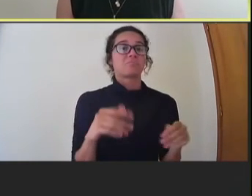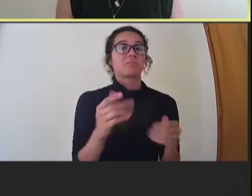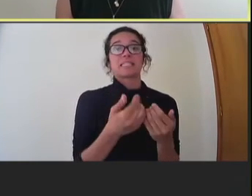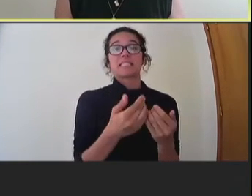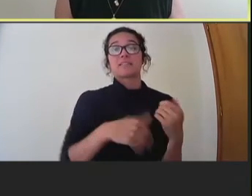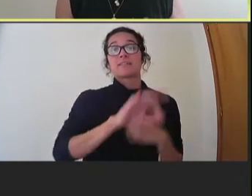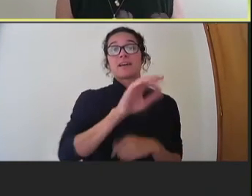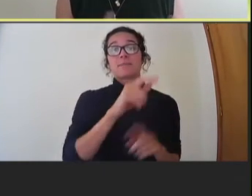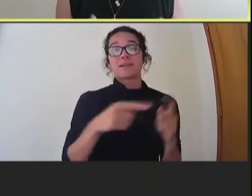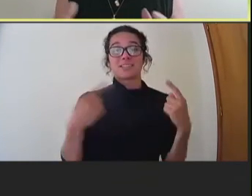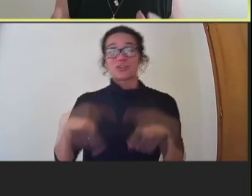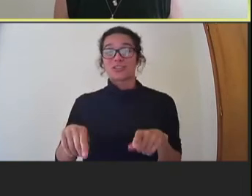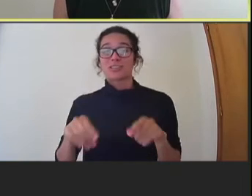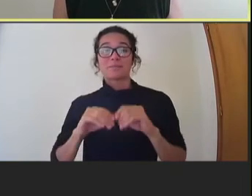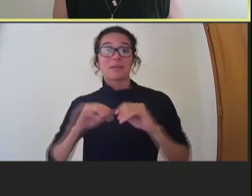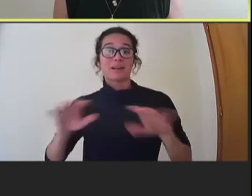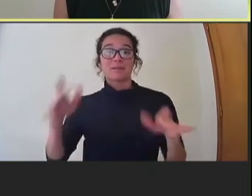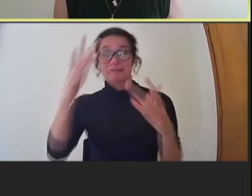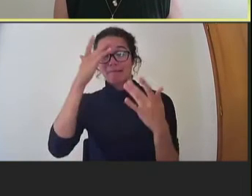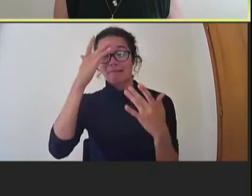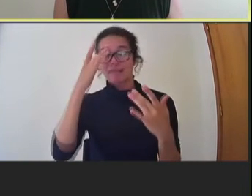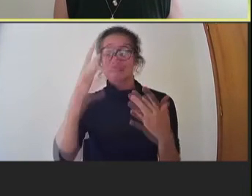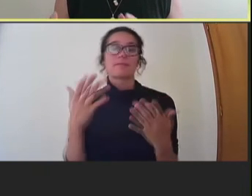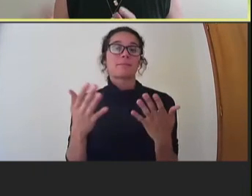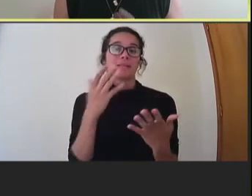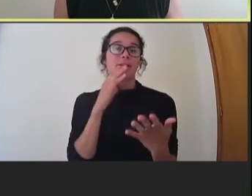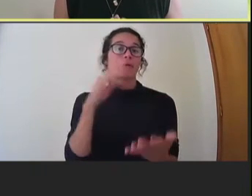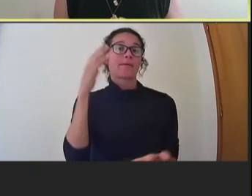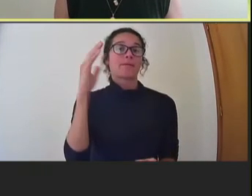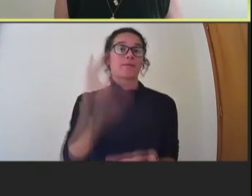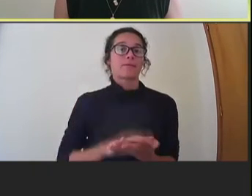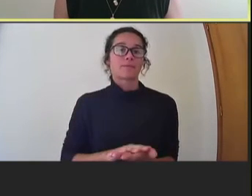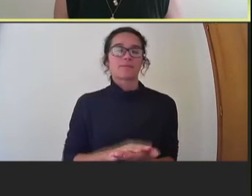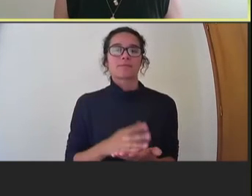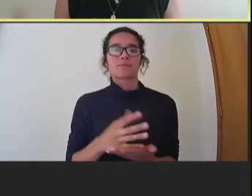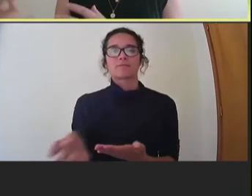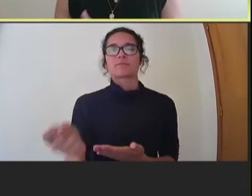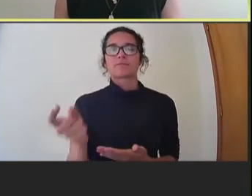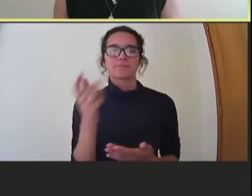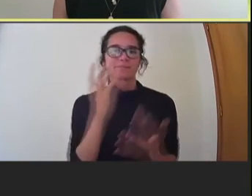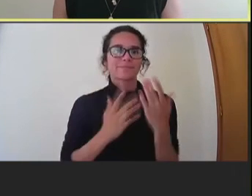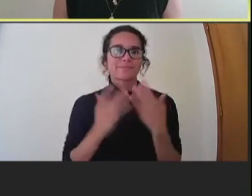So, all of that we need to plan for. And we also need to plan for packaging